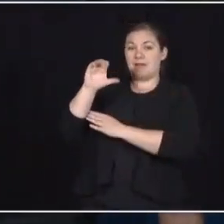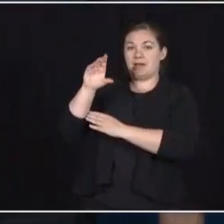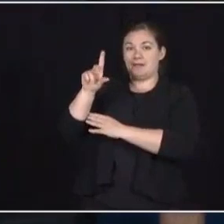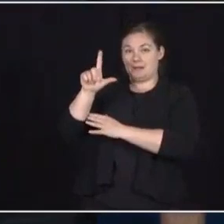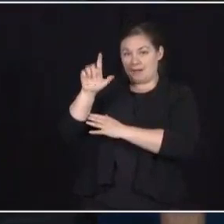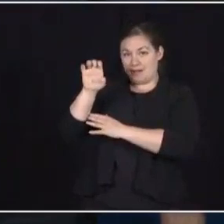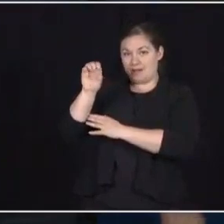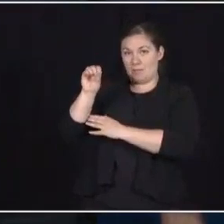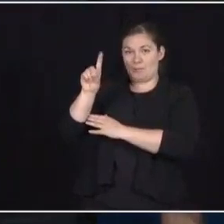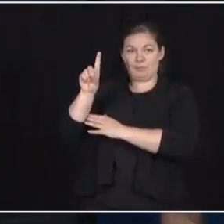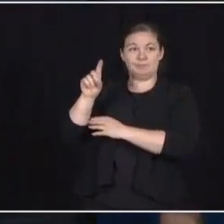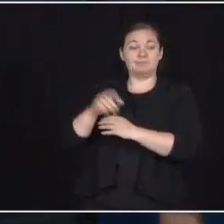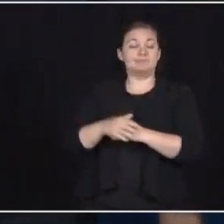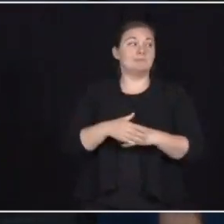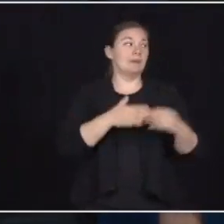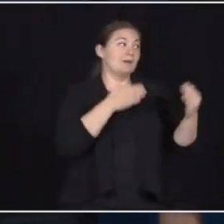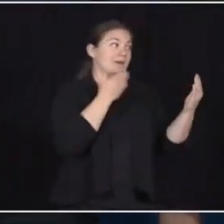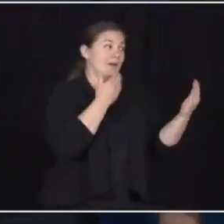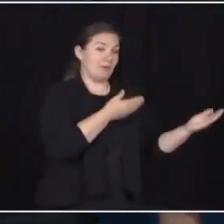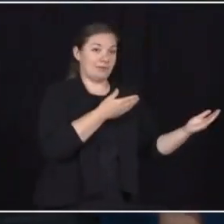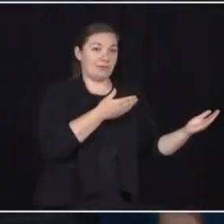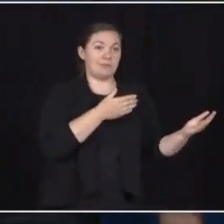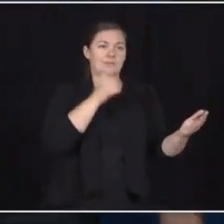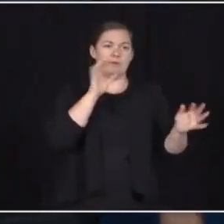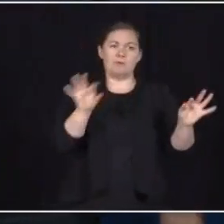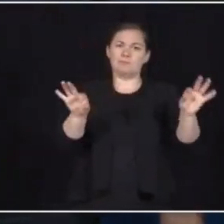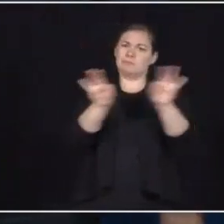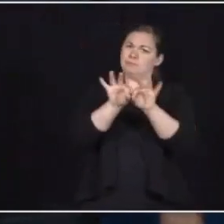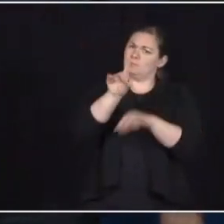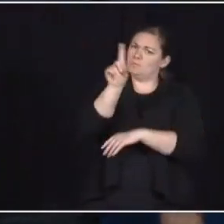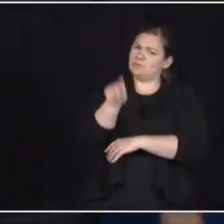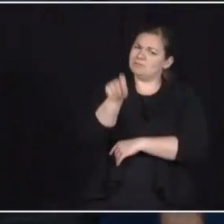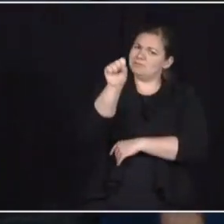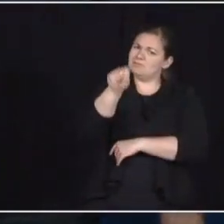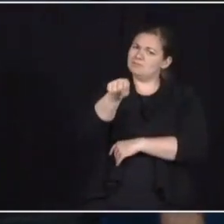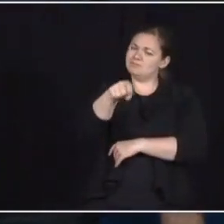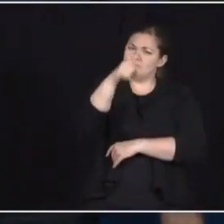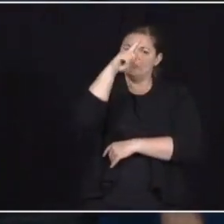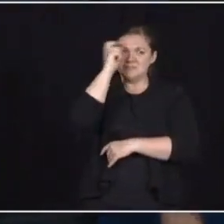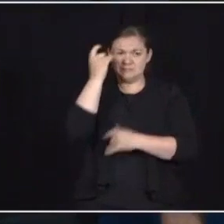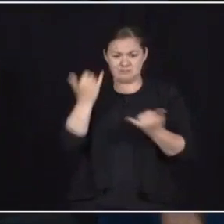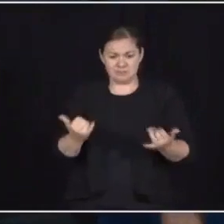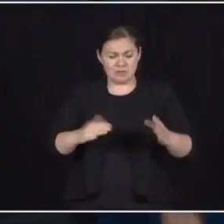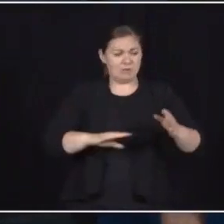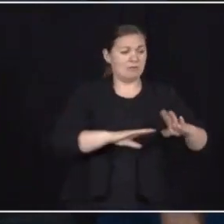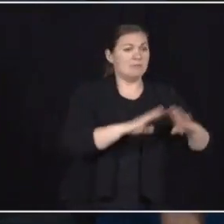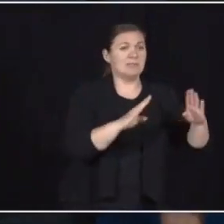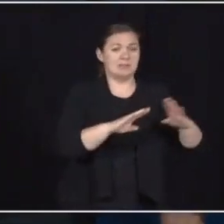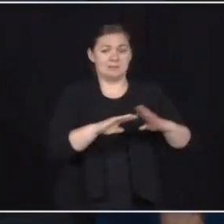We said that our March 25 plan which is our first step. But, a plan that is going to recover the economy